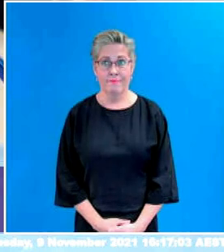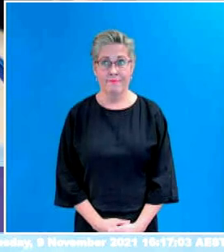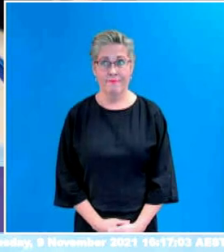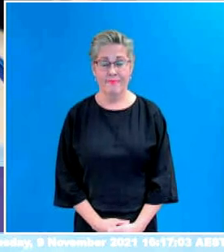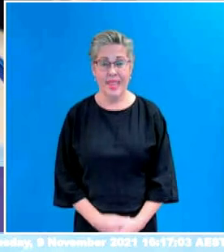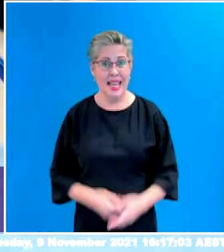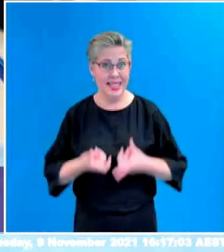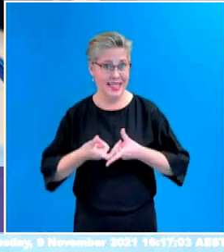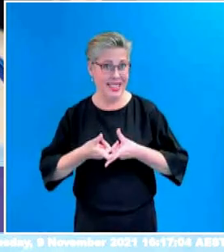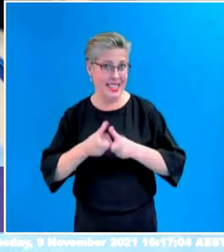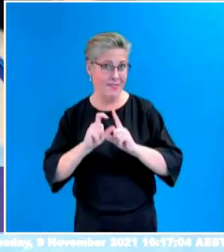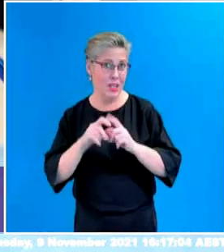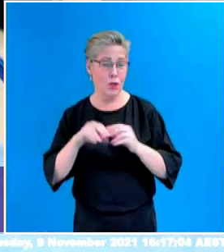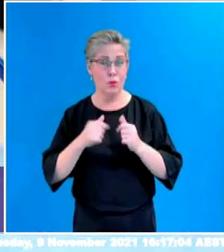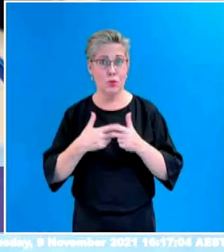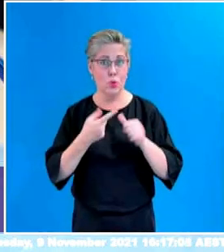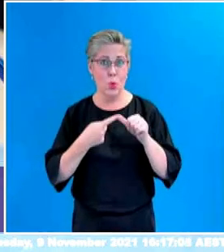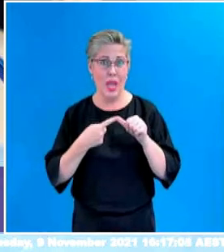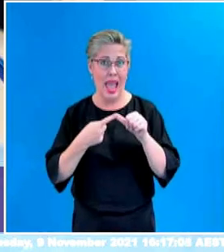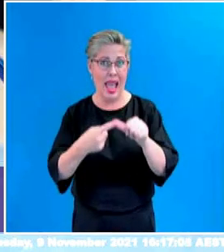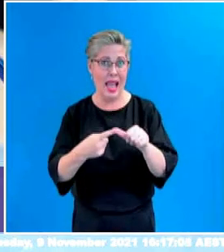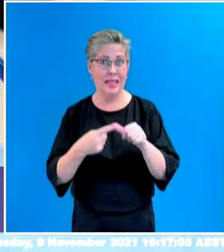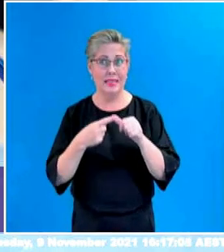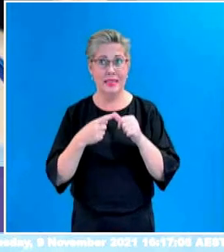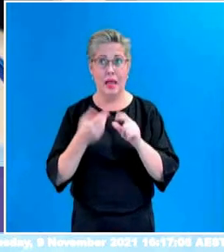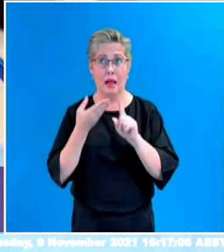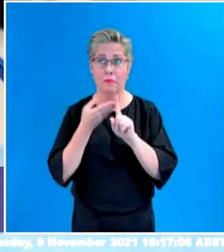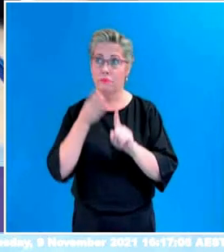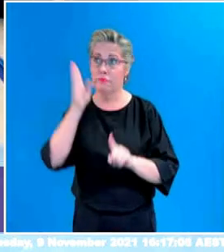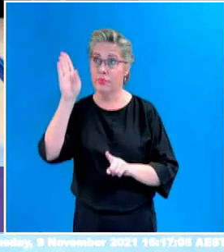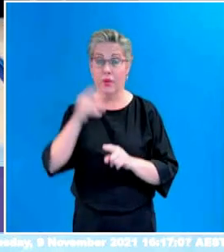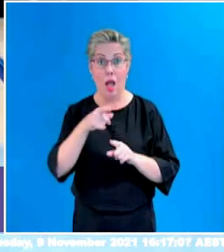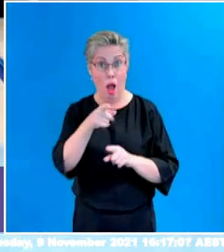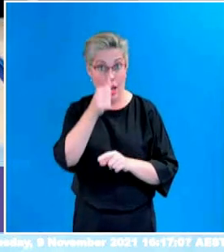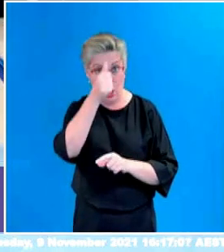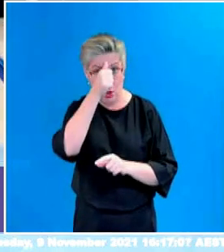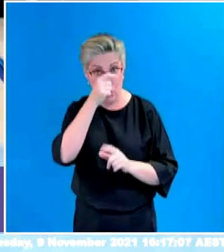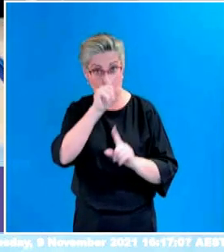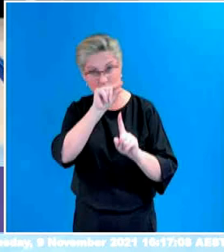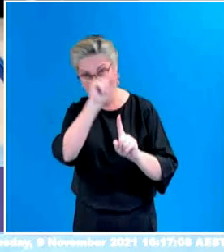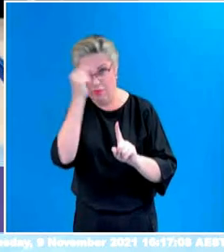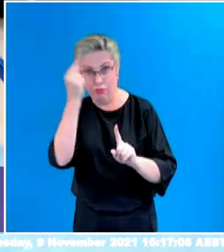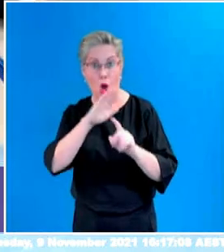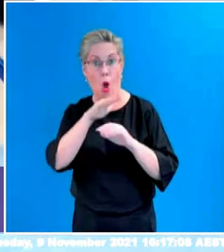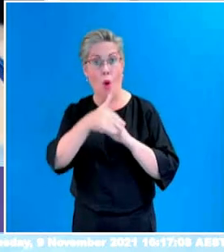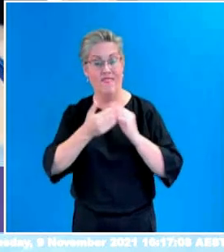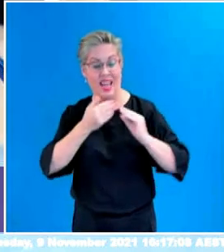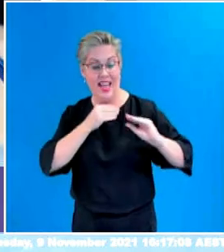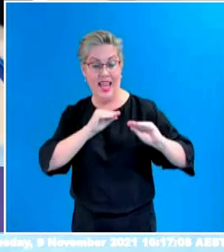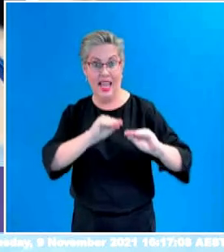I know that you have a particular interest in education and the continued